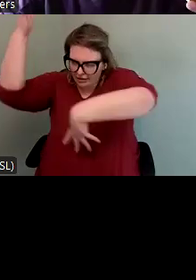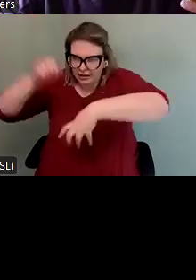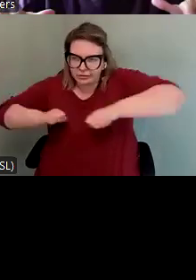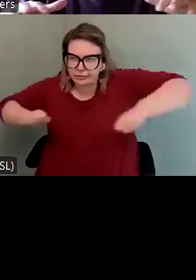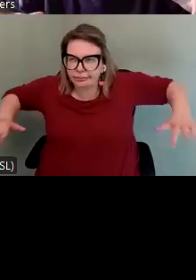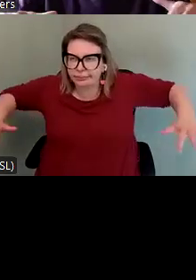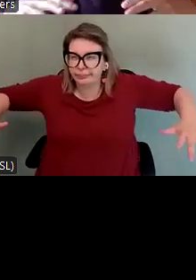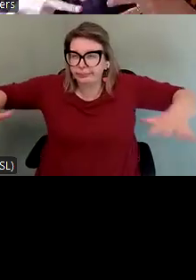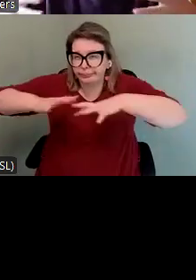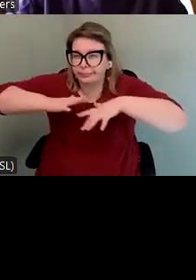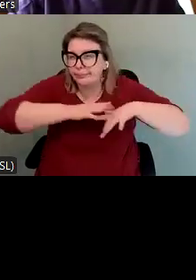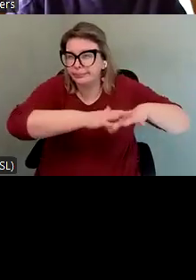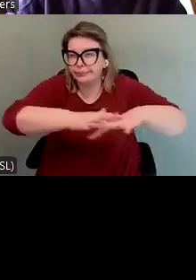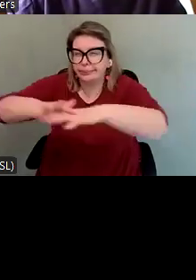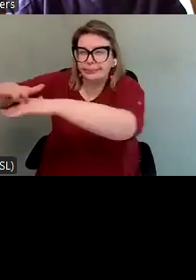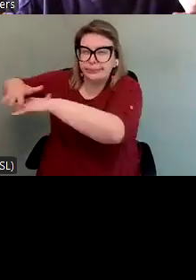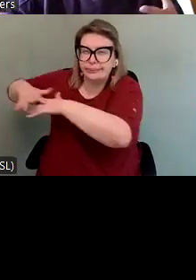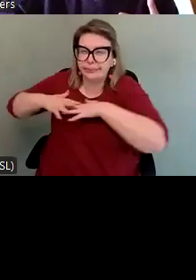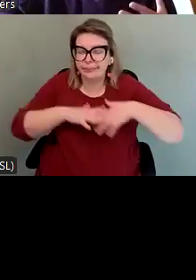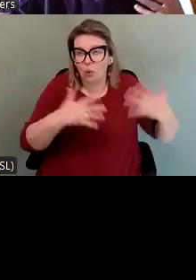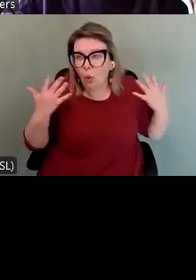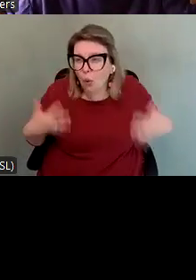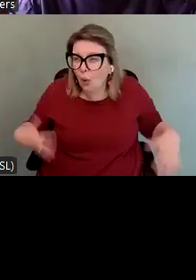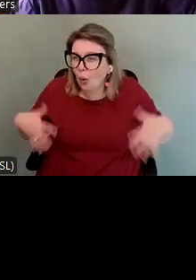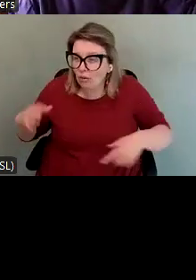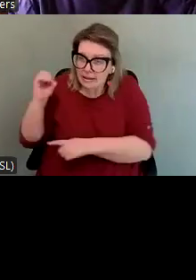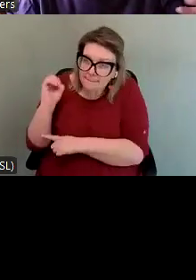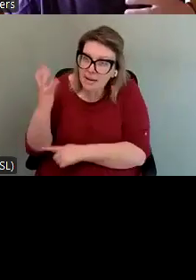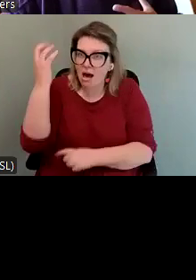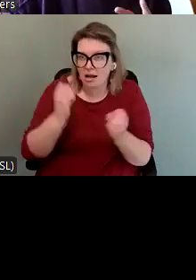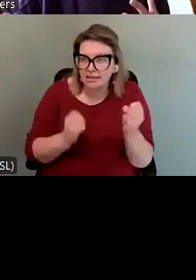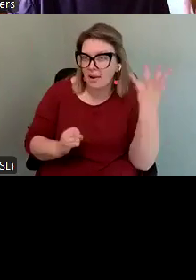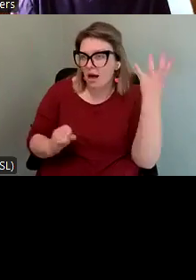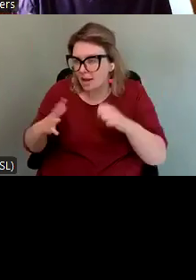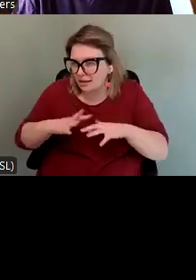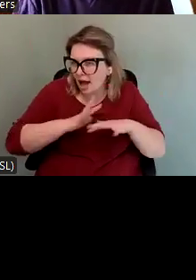It creates a network to enable plants and trees and things like that to talk to each other,